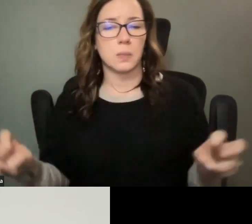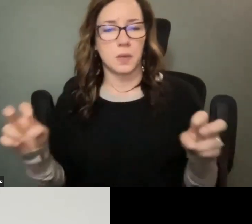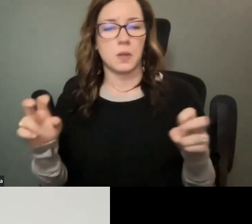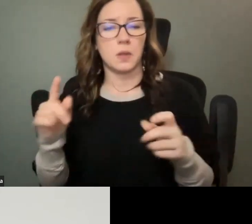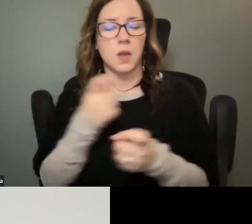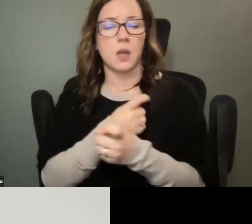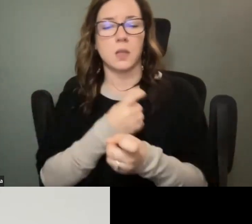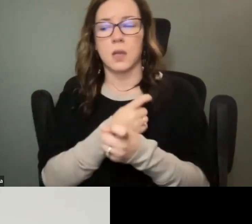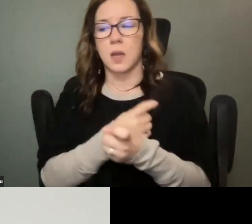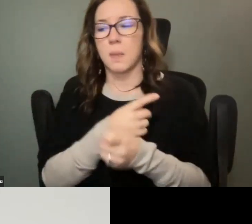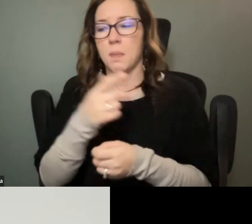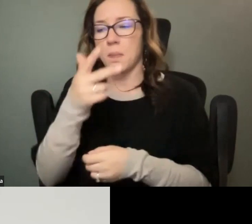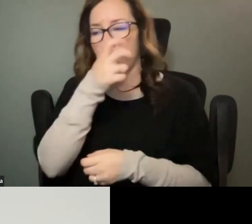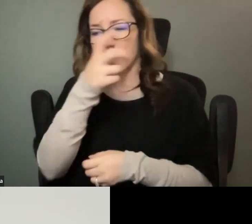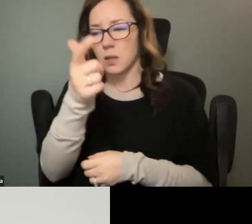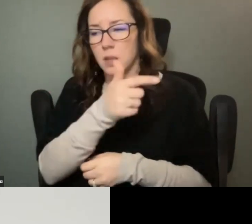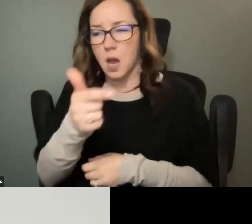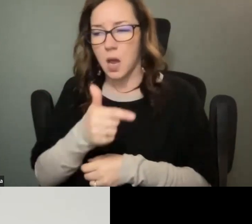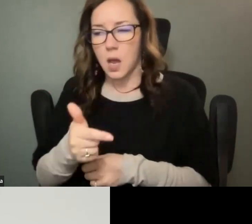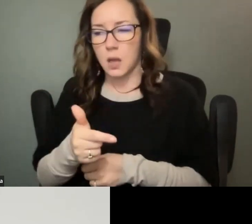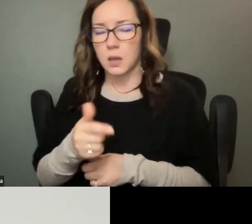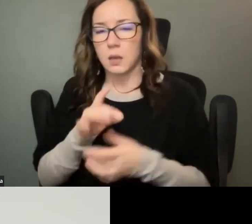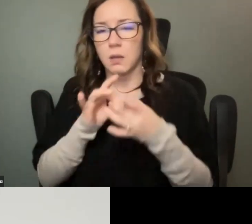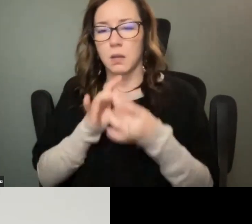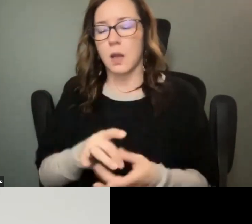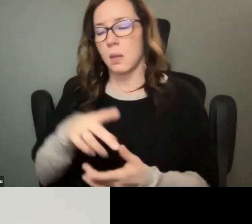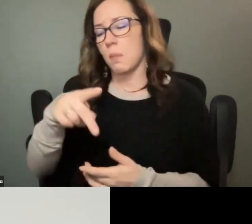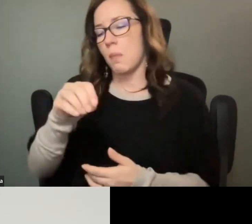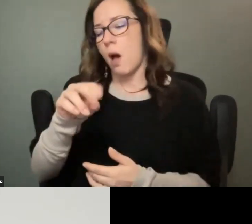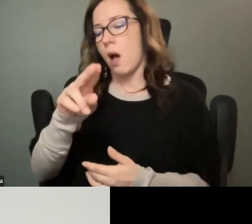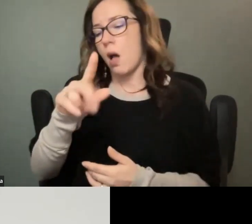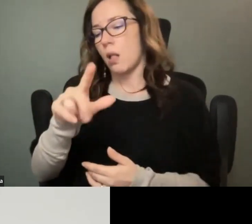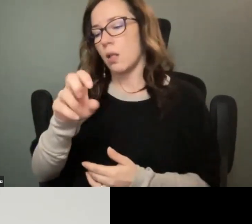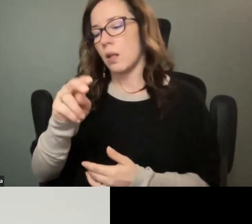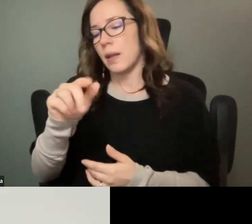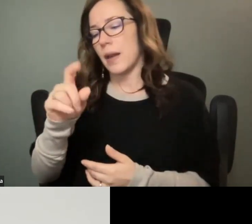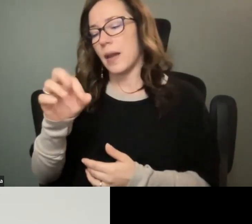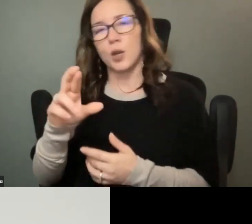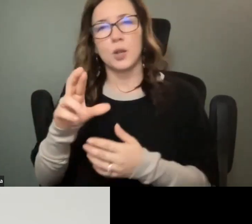organisms such as pollinators to help